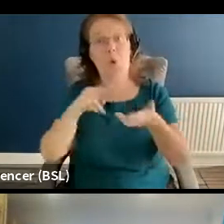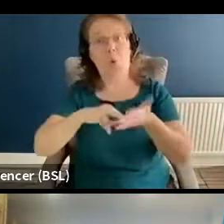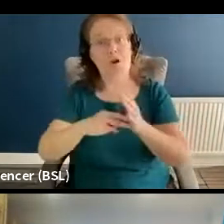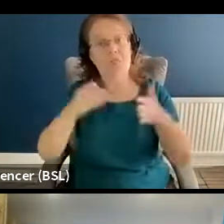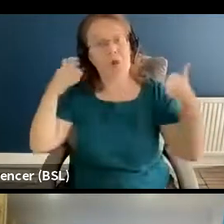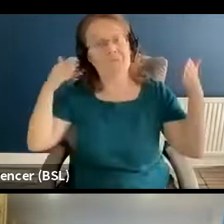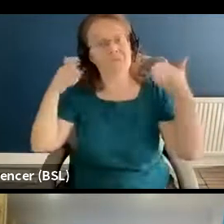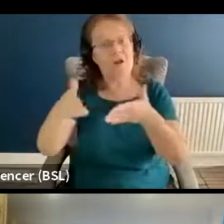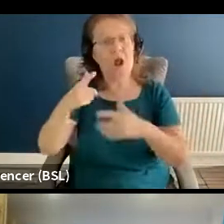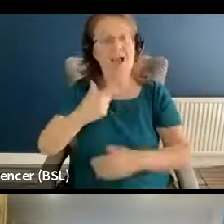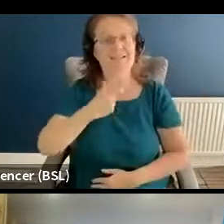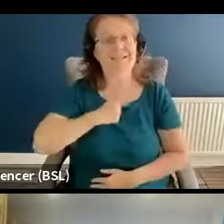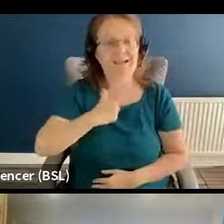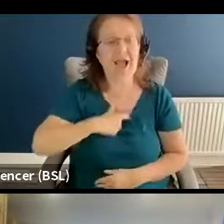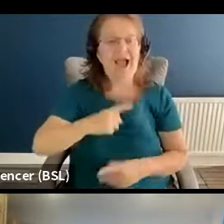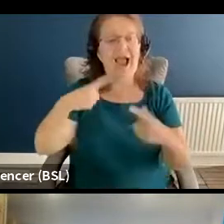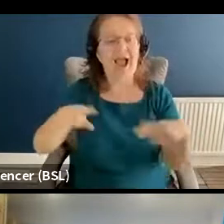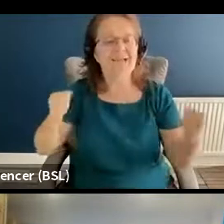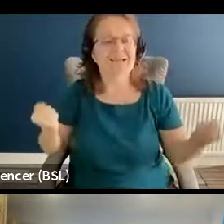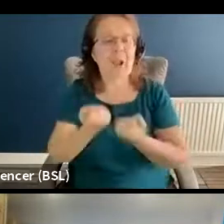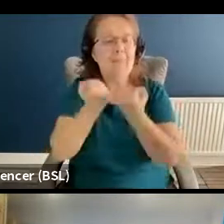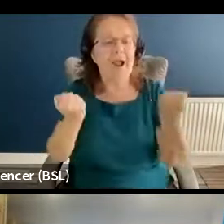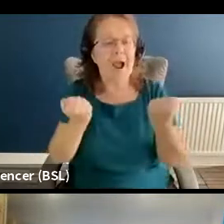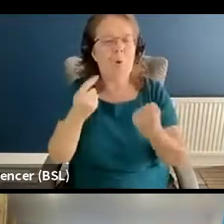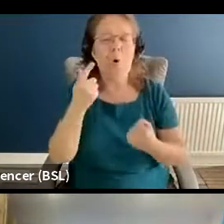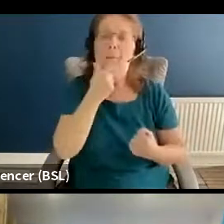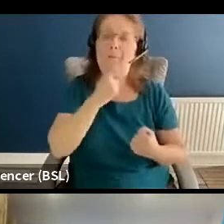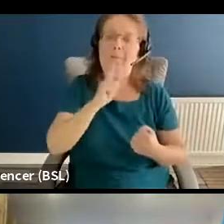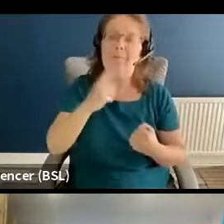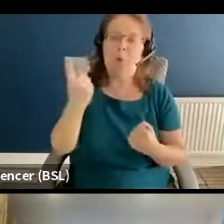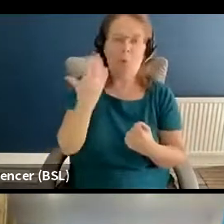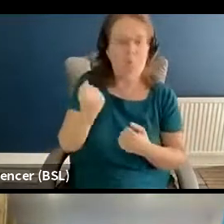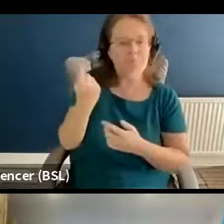identity and empowerment of people with disabilities. So thank you for having me.